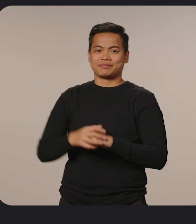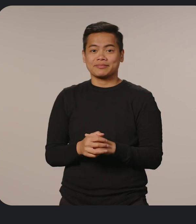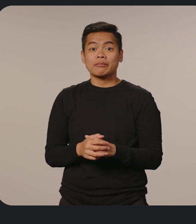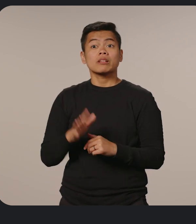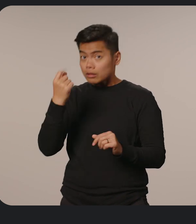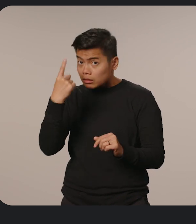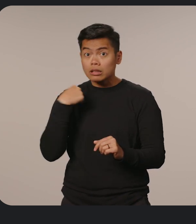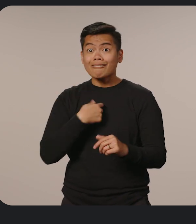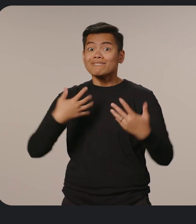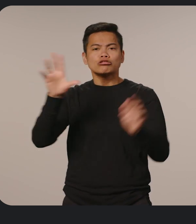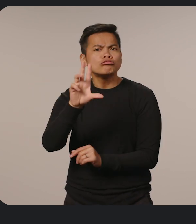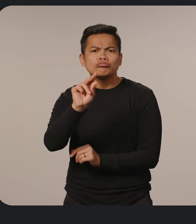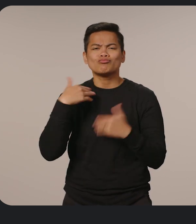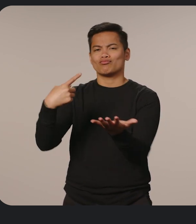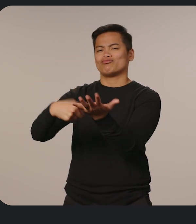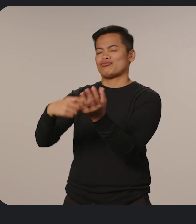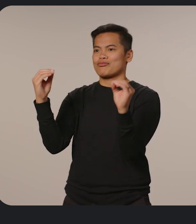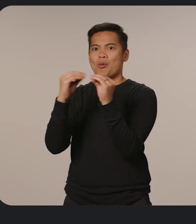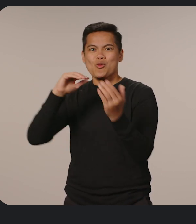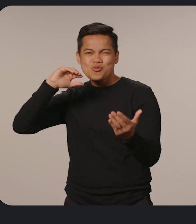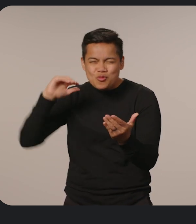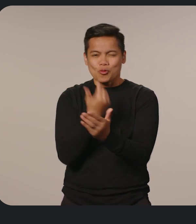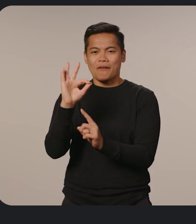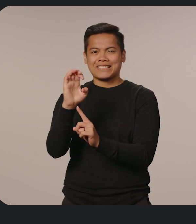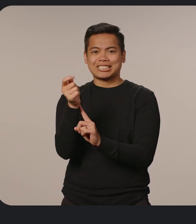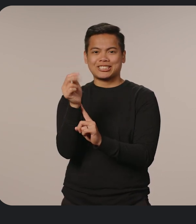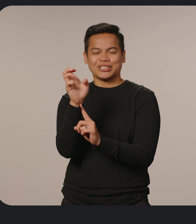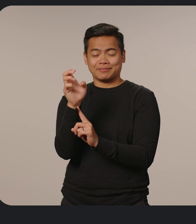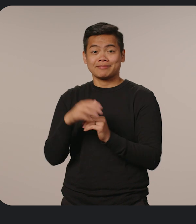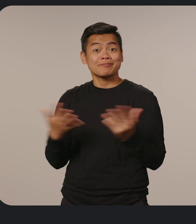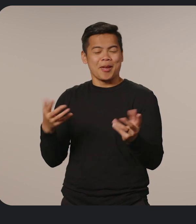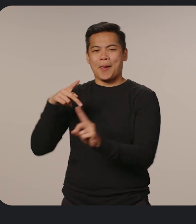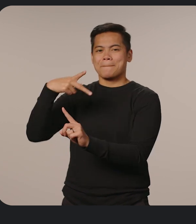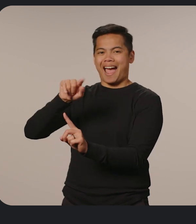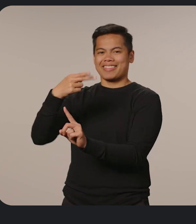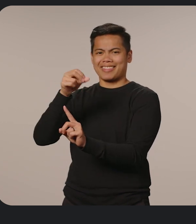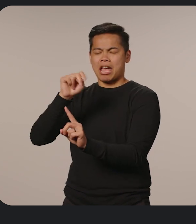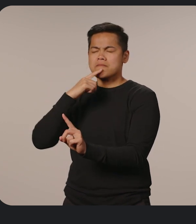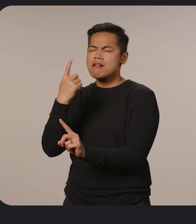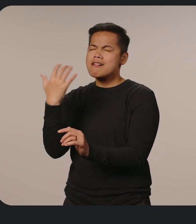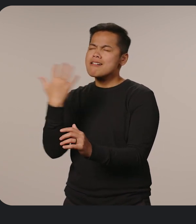but we are not done yet let's talk about one more new featuring functions